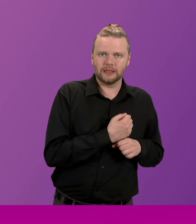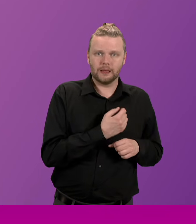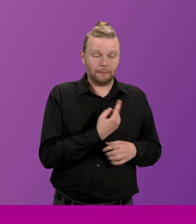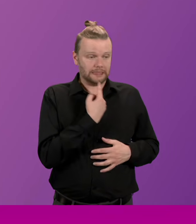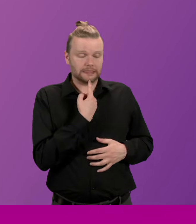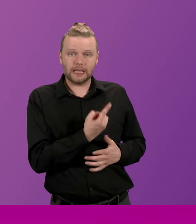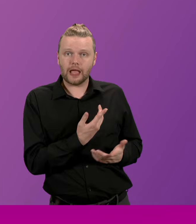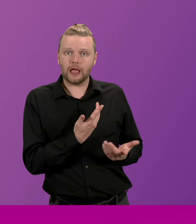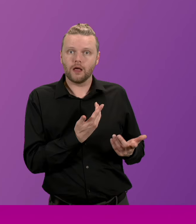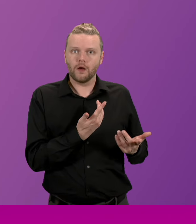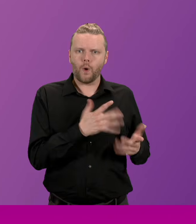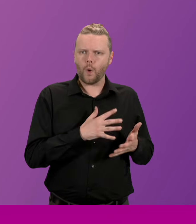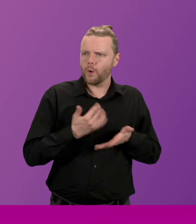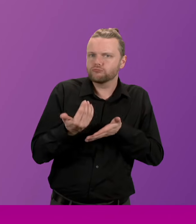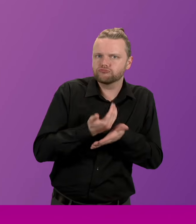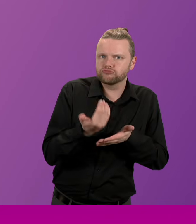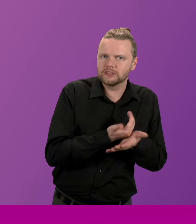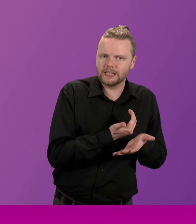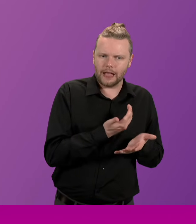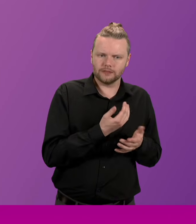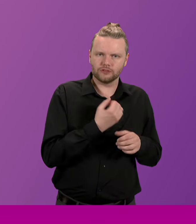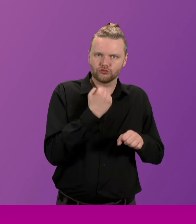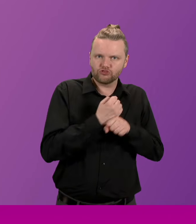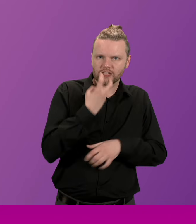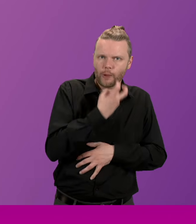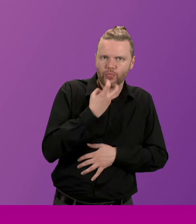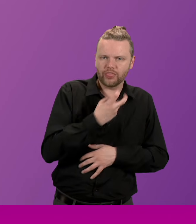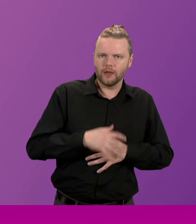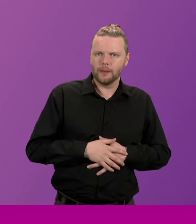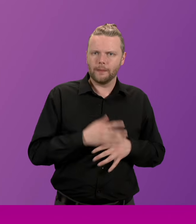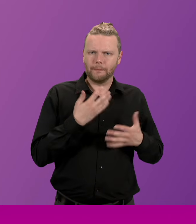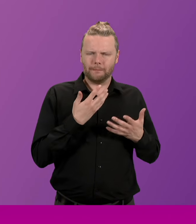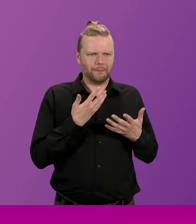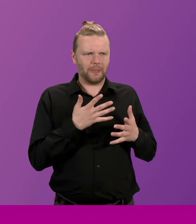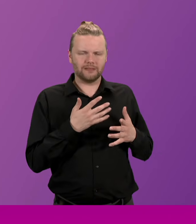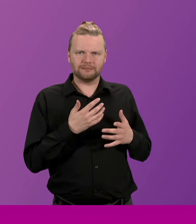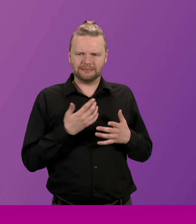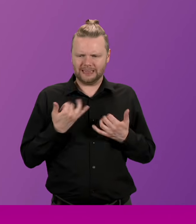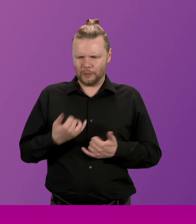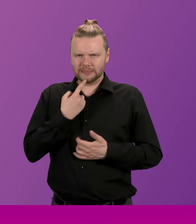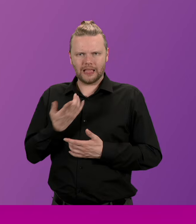everybody that it would protect the refinery at Grangemouth, has allowed that refinery to close.